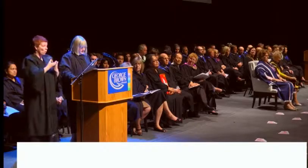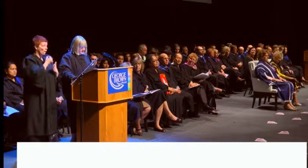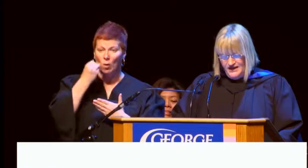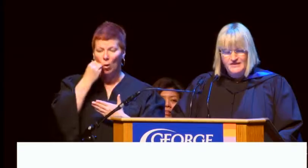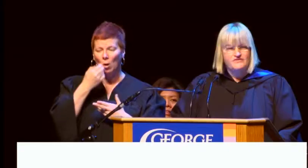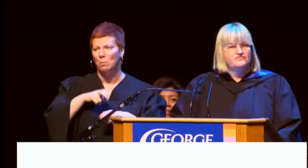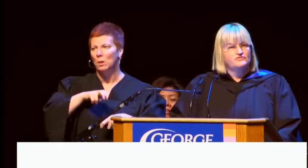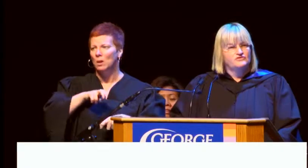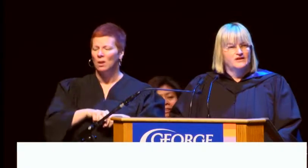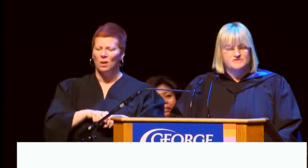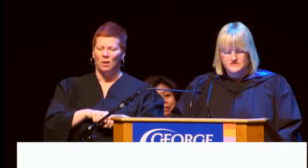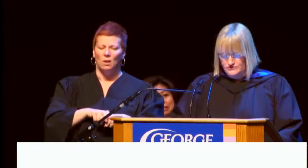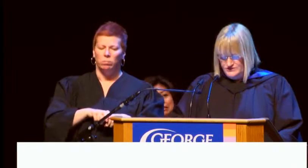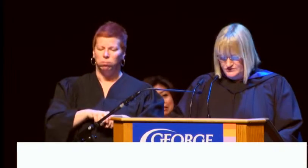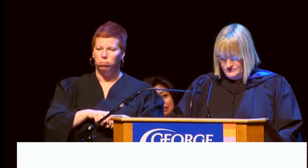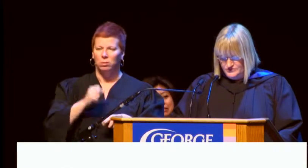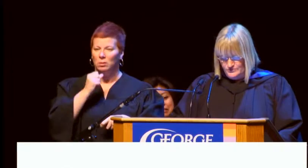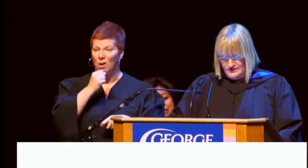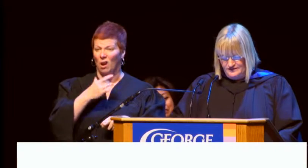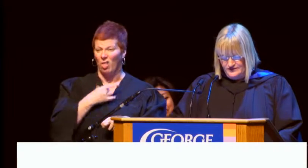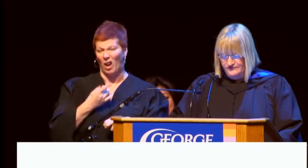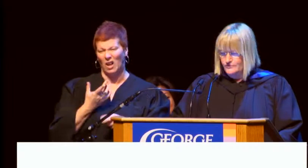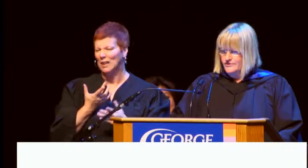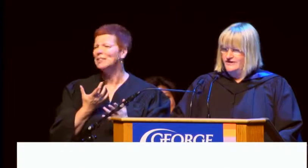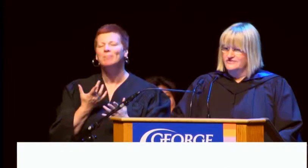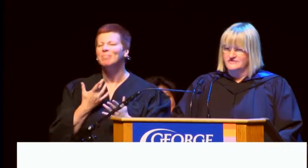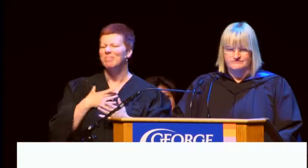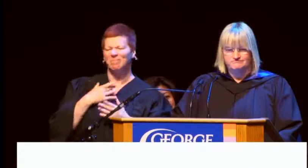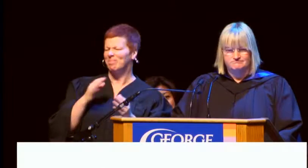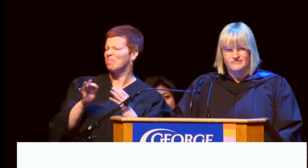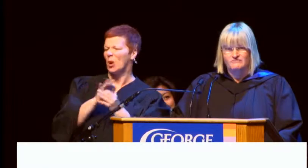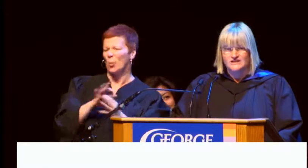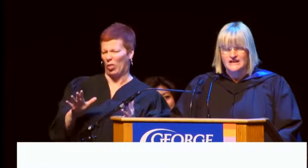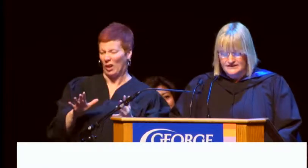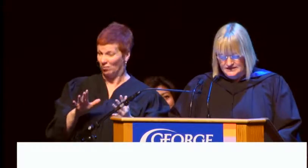I HAVE HAD A FEW TIMES IN 30 YEARS WHERE I HAD FOUR DAYS OF NOT REAL LIKING IT,